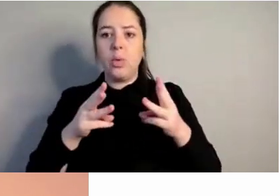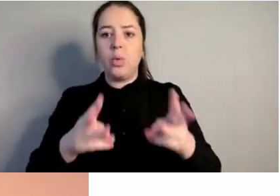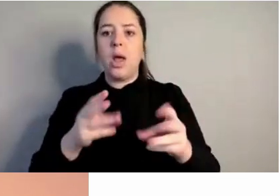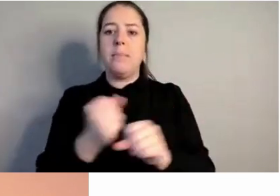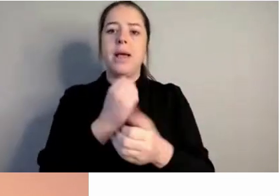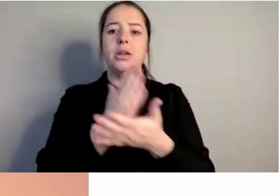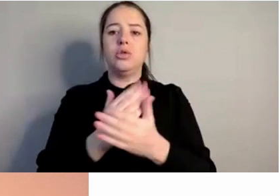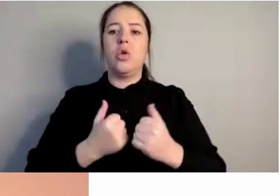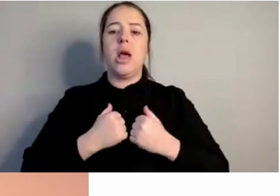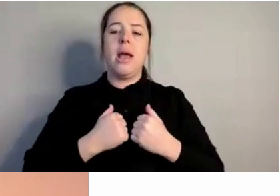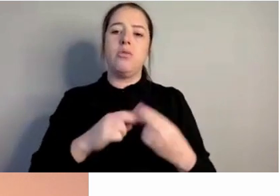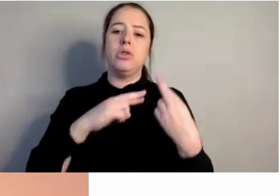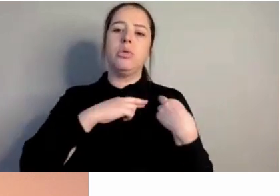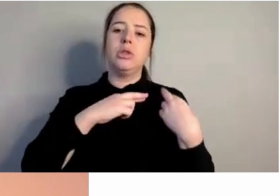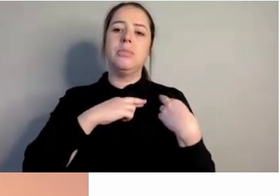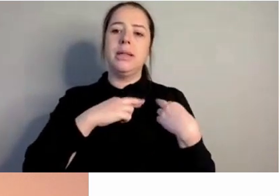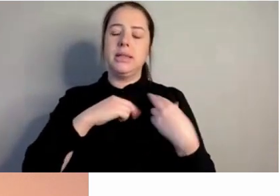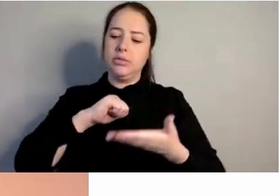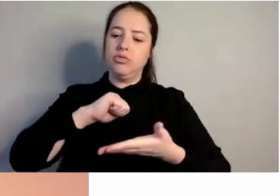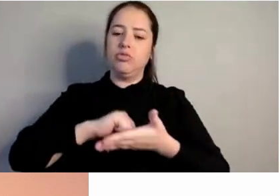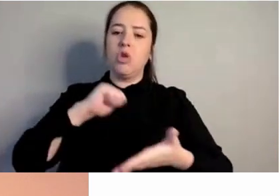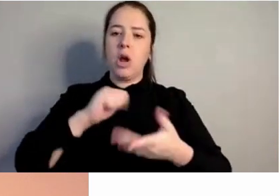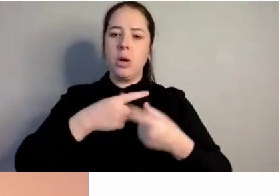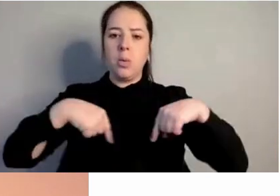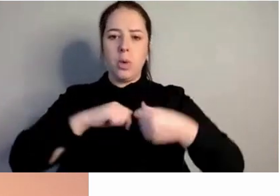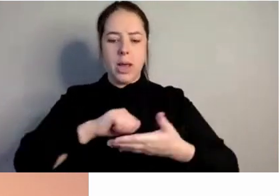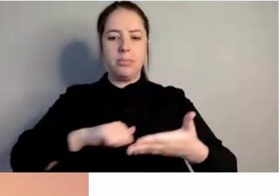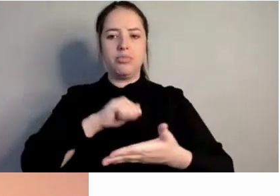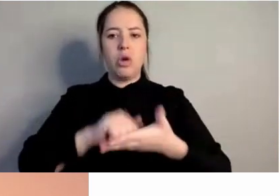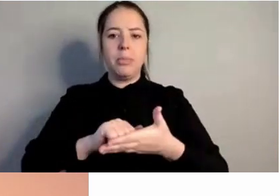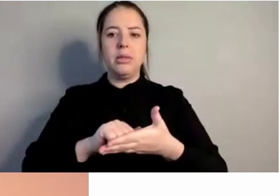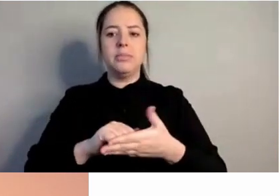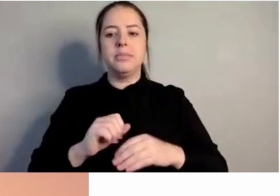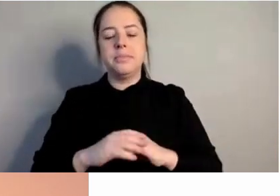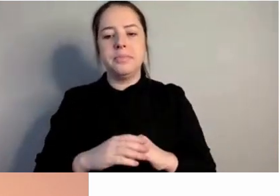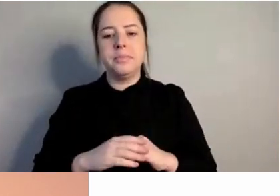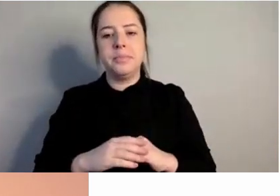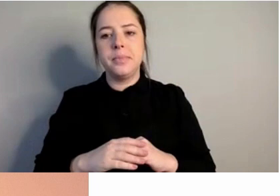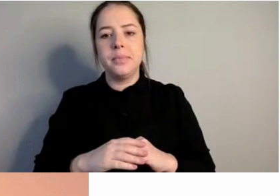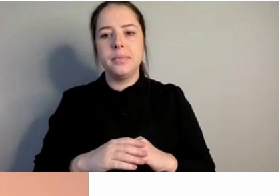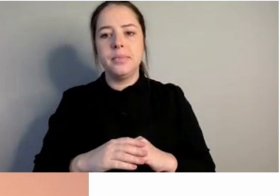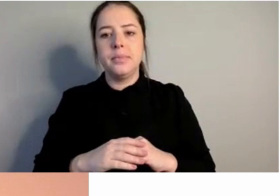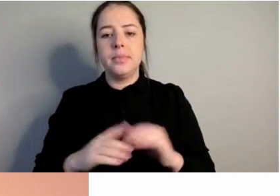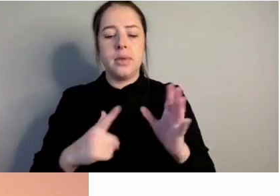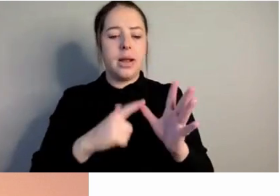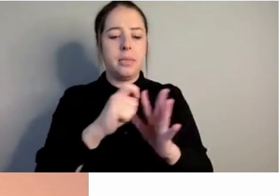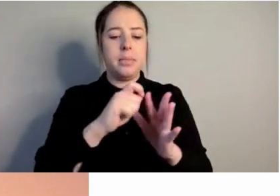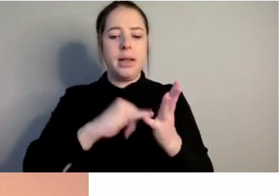to make sure that we are properly a democratic institution. The APSC has been doing a lot of work